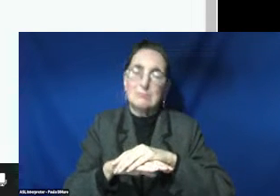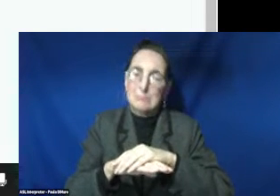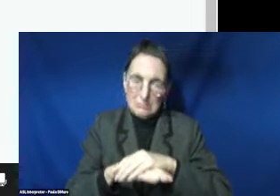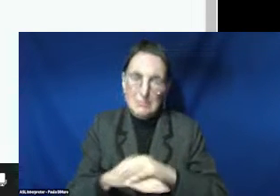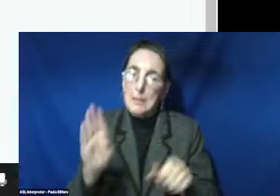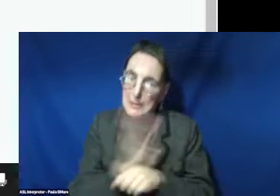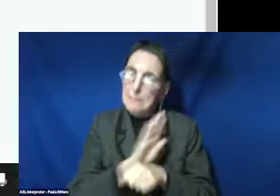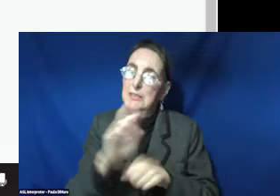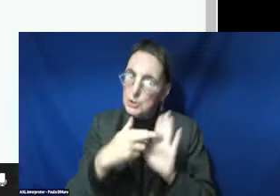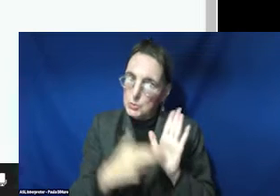But you have to enter something.